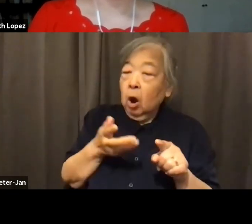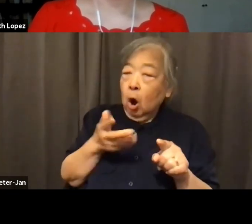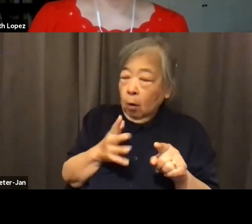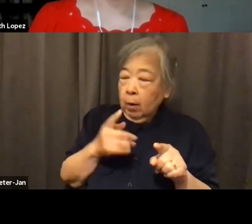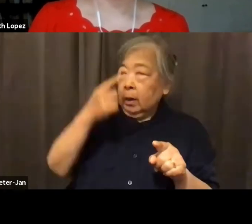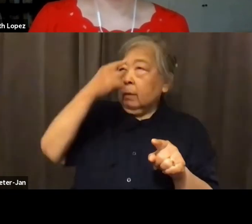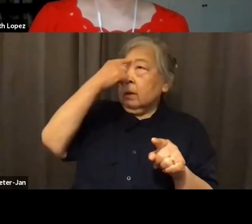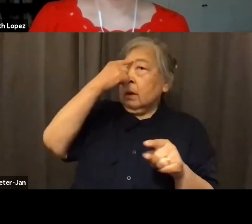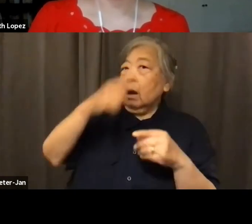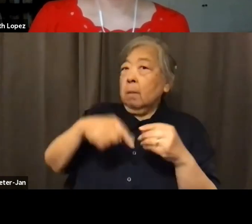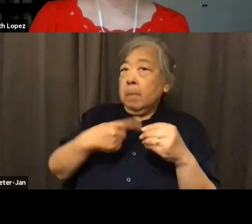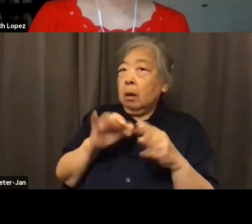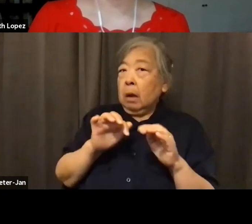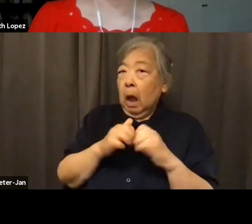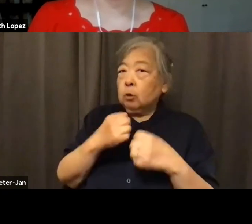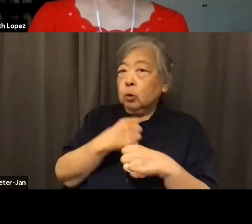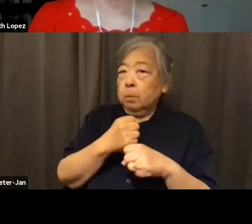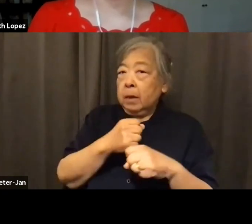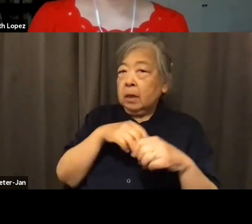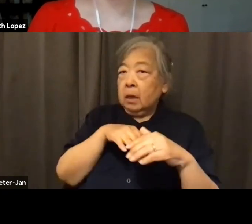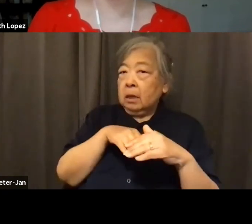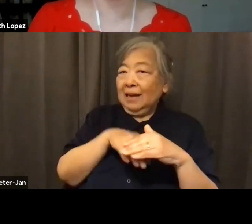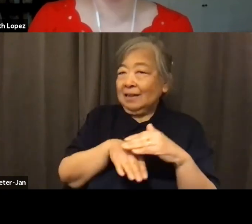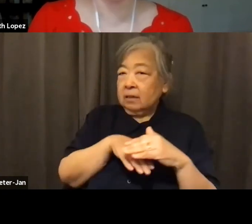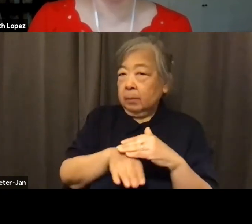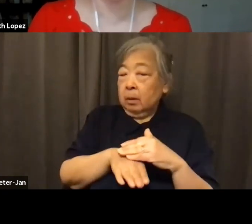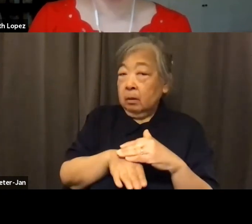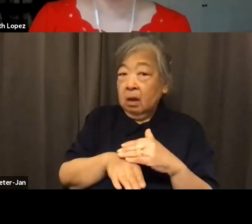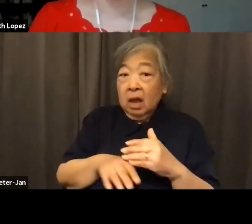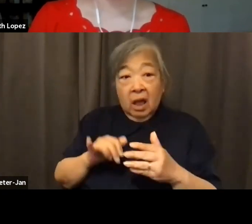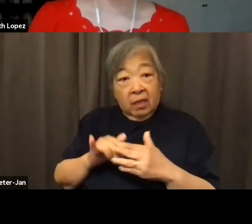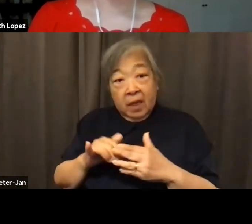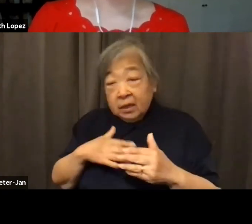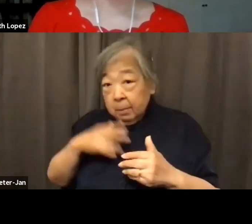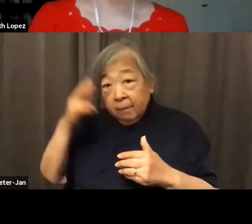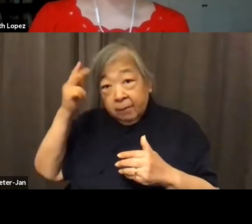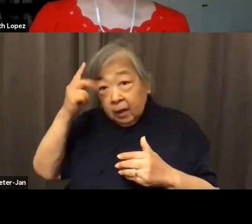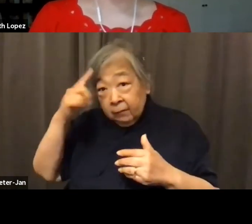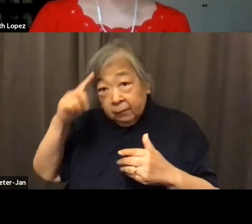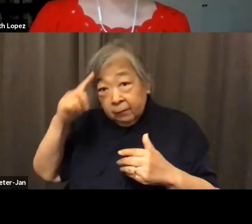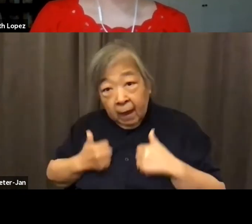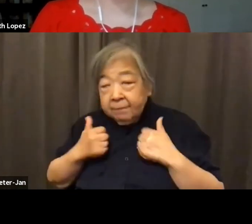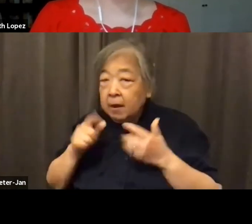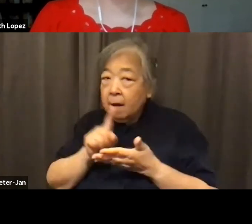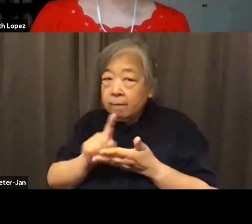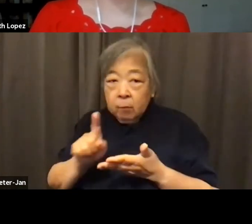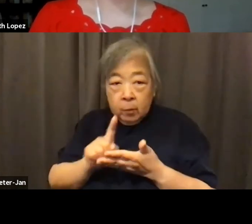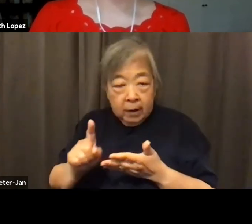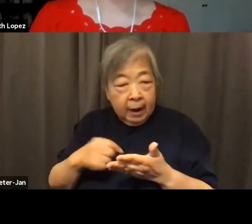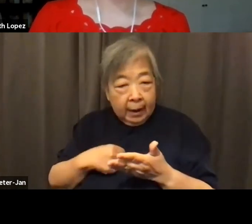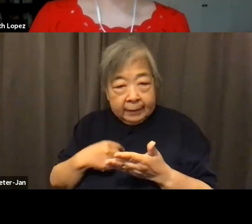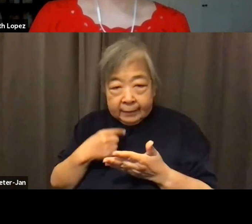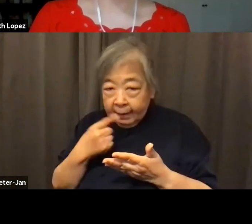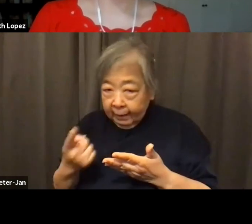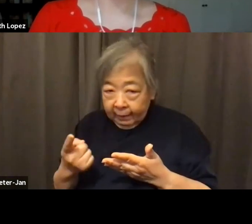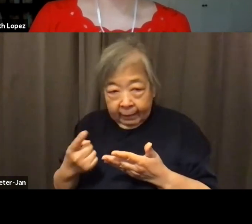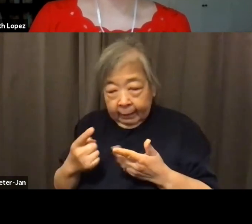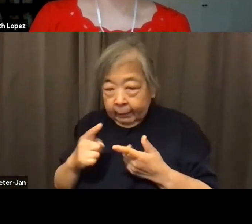That's, like, my mantra for life since I always say that at least once a week to some context that I'm in.